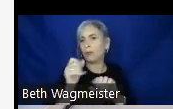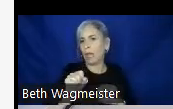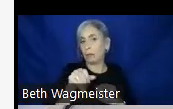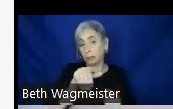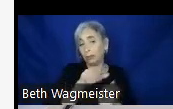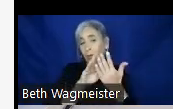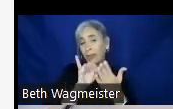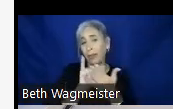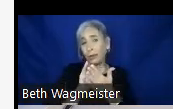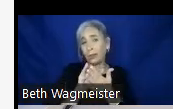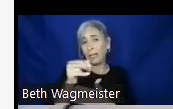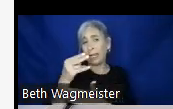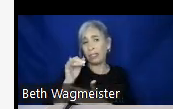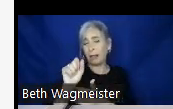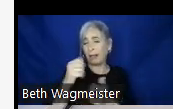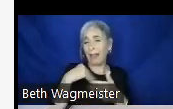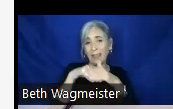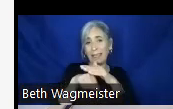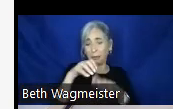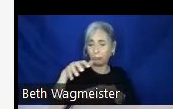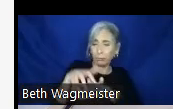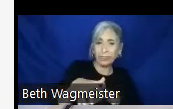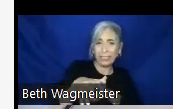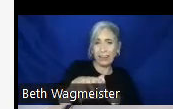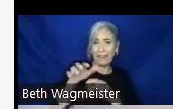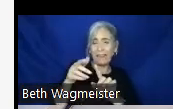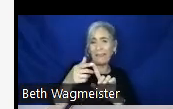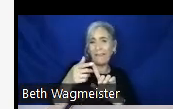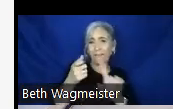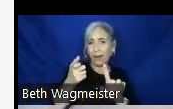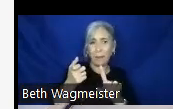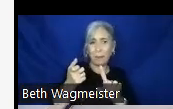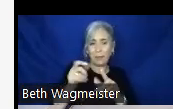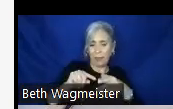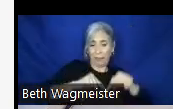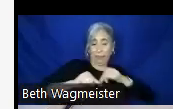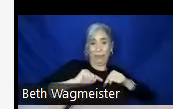so HTML has accessibility built in, the way it is supposed to. It will make accessibility